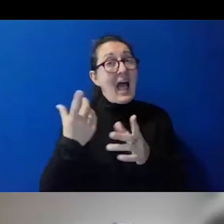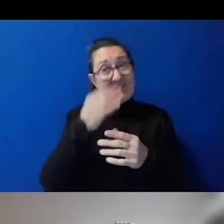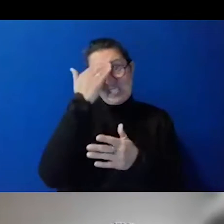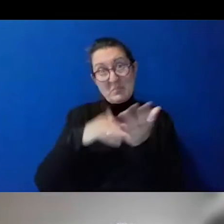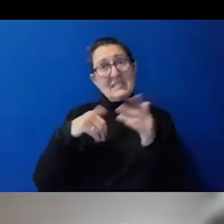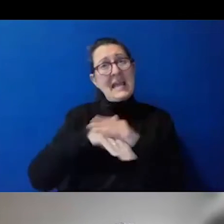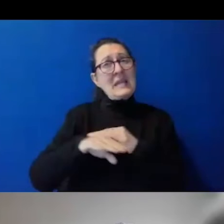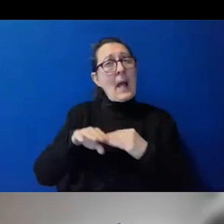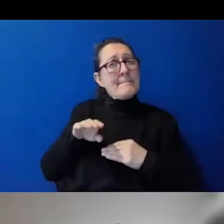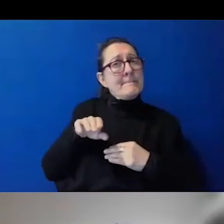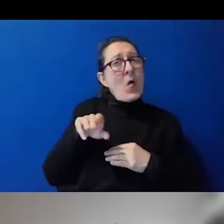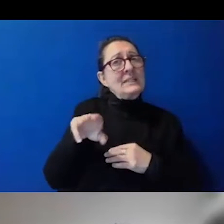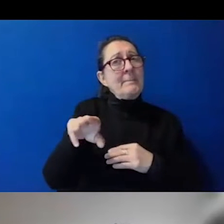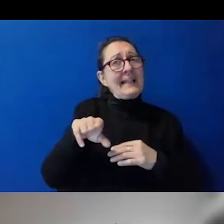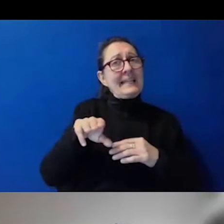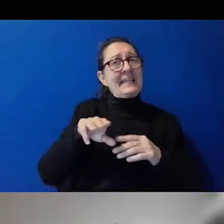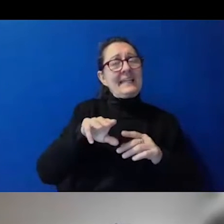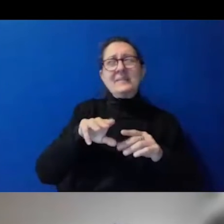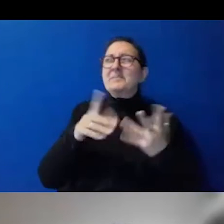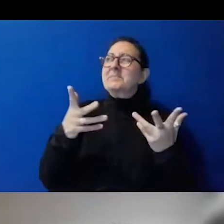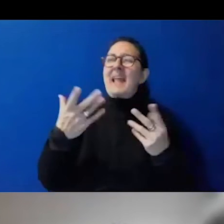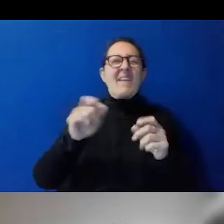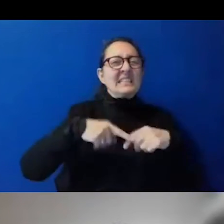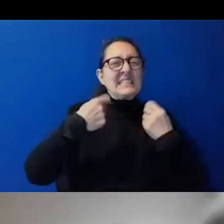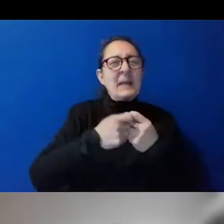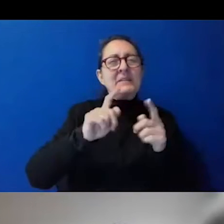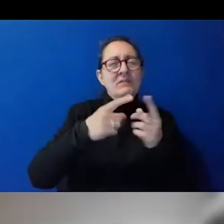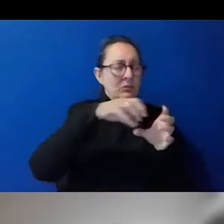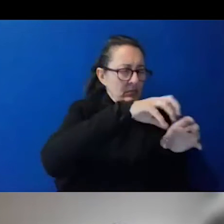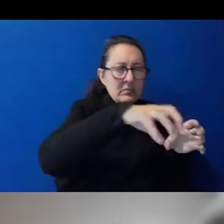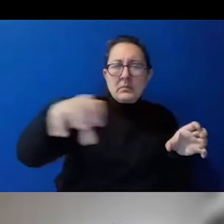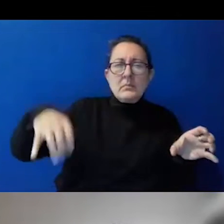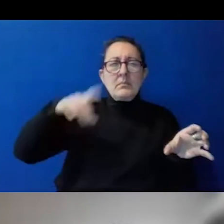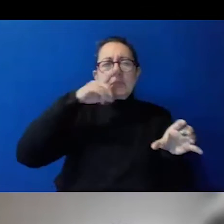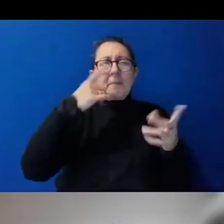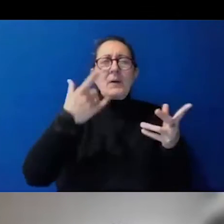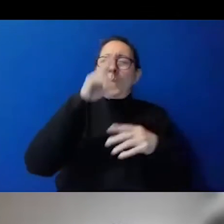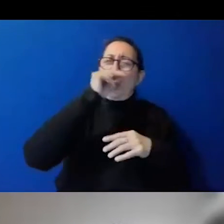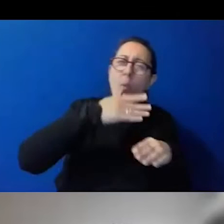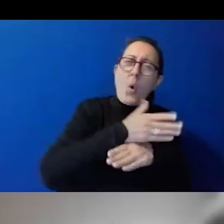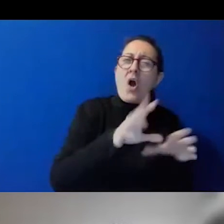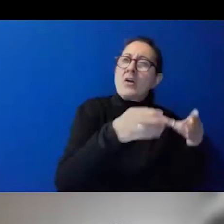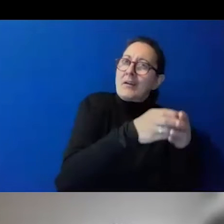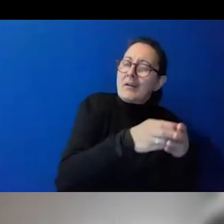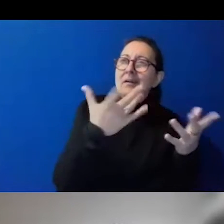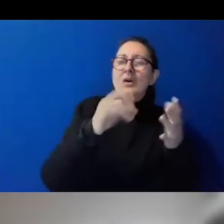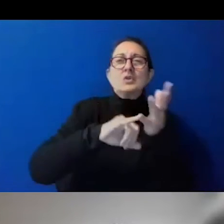like financial counselors or um youth workers or social workers or um some other non-legal